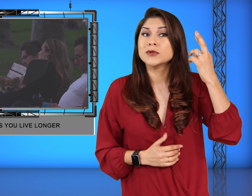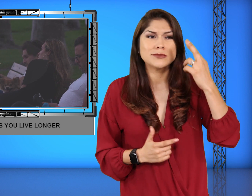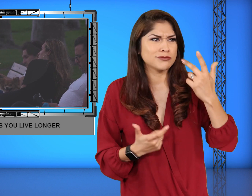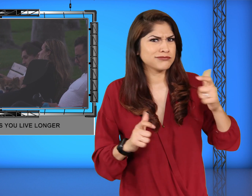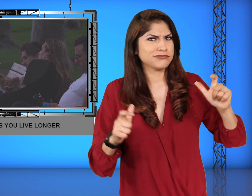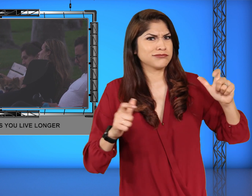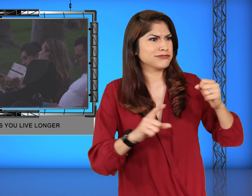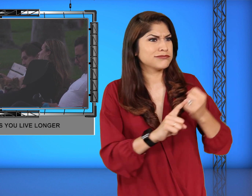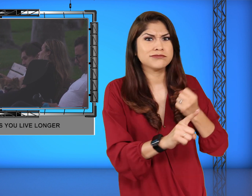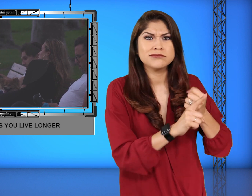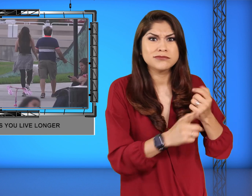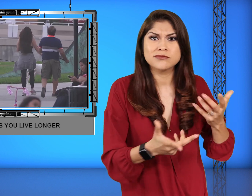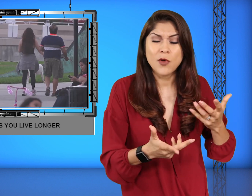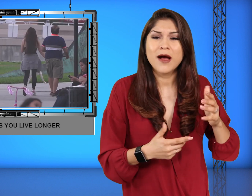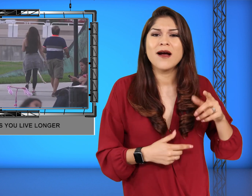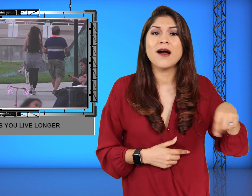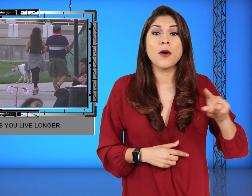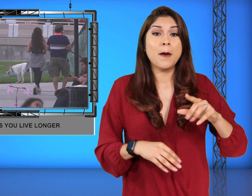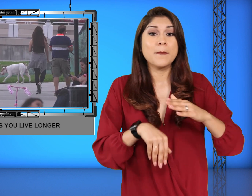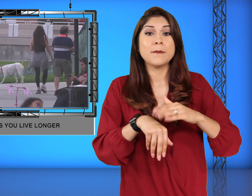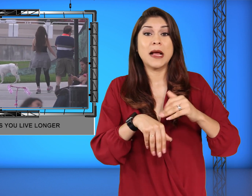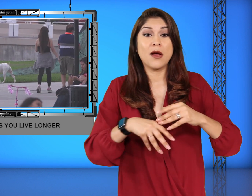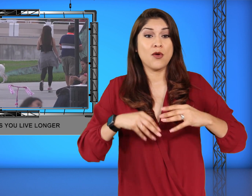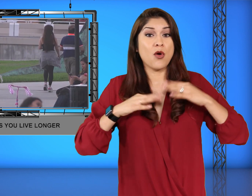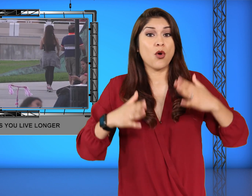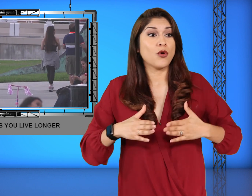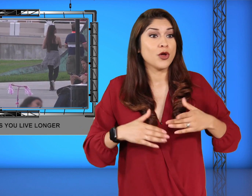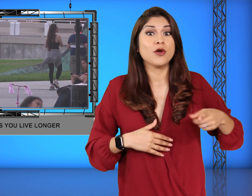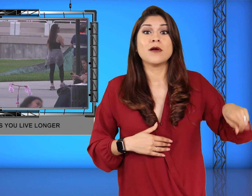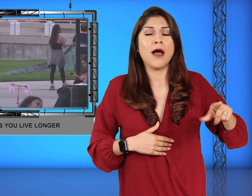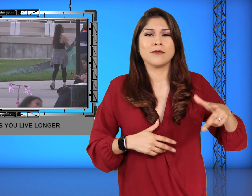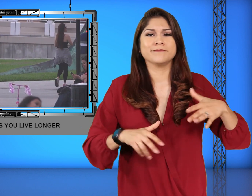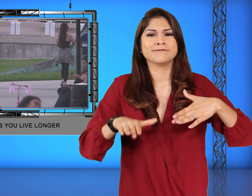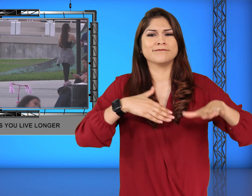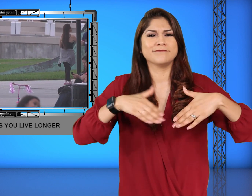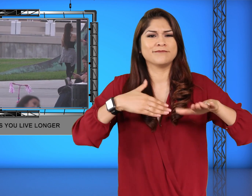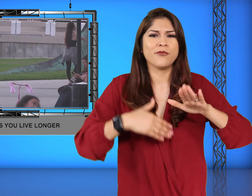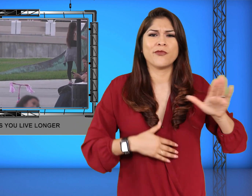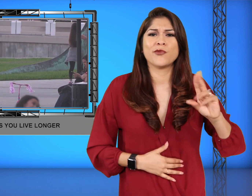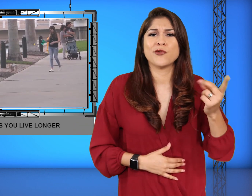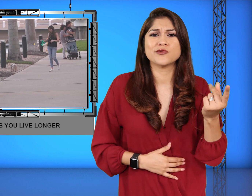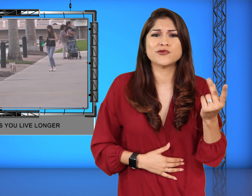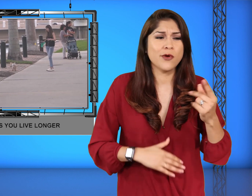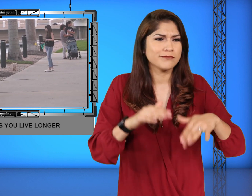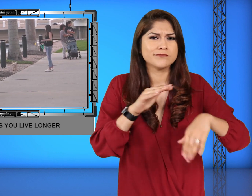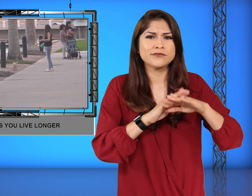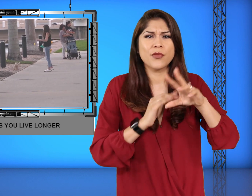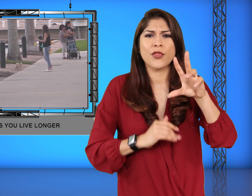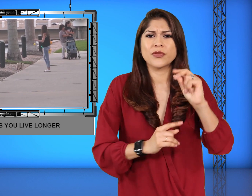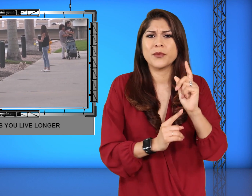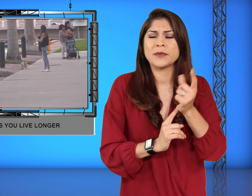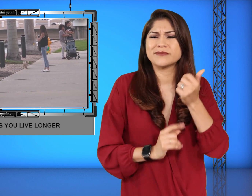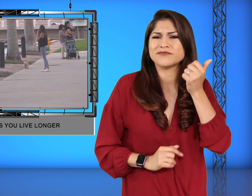A major factor could be pet owners who walk their dogs got up to 30 minutes of exercise